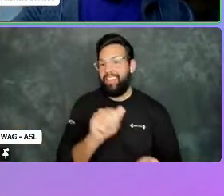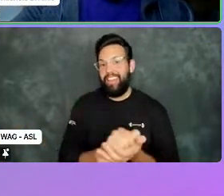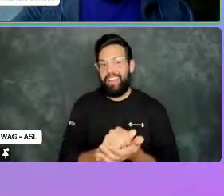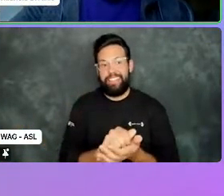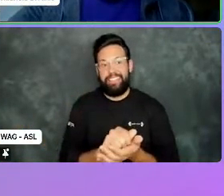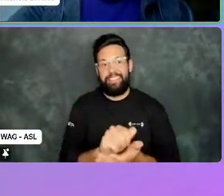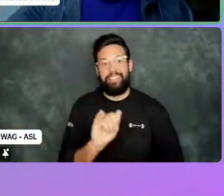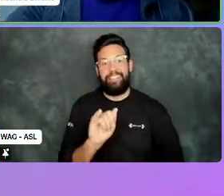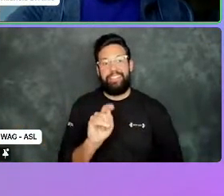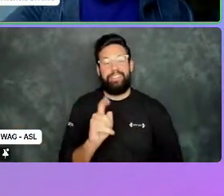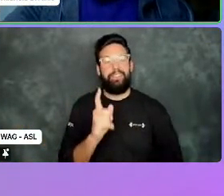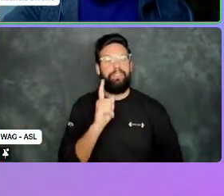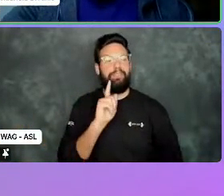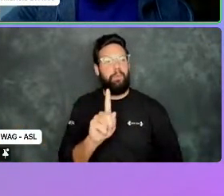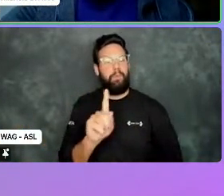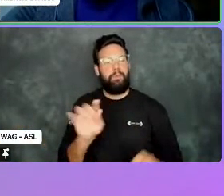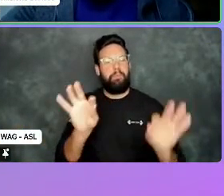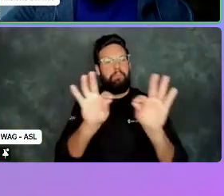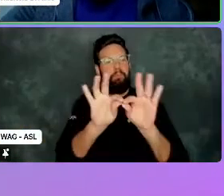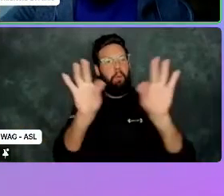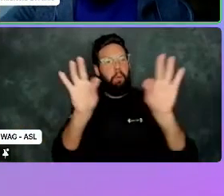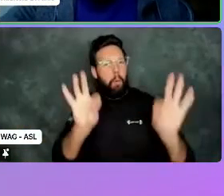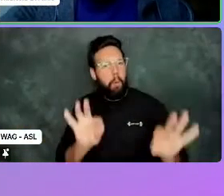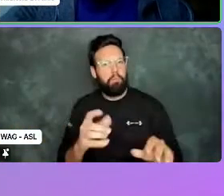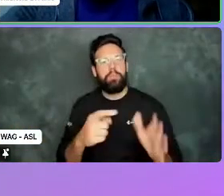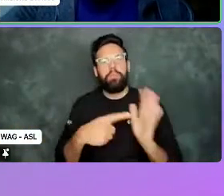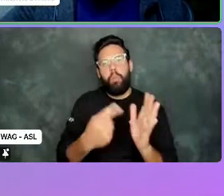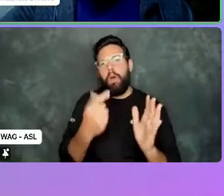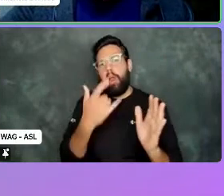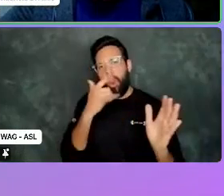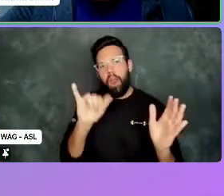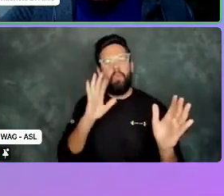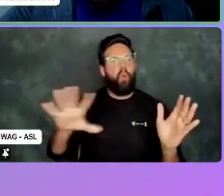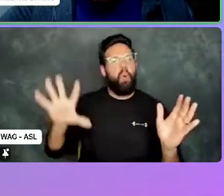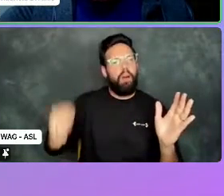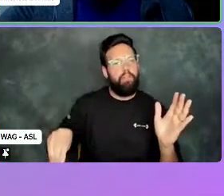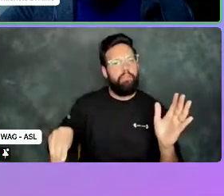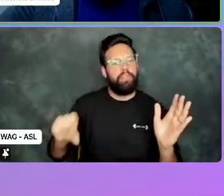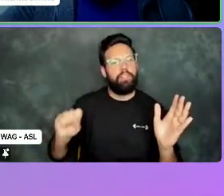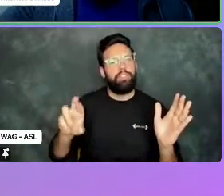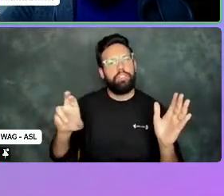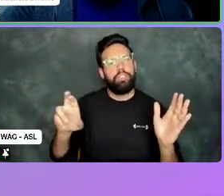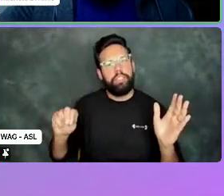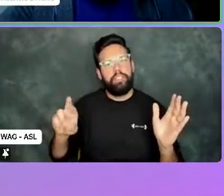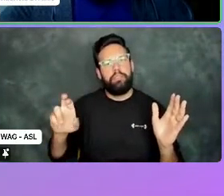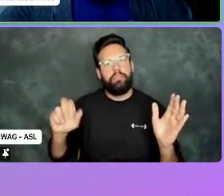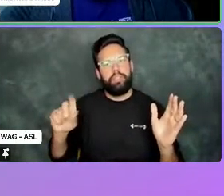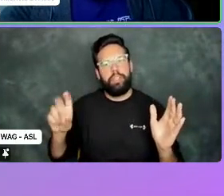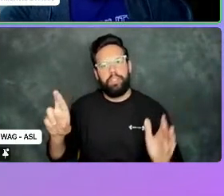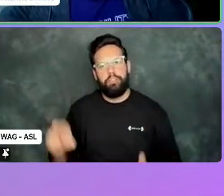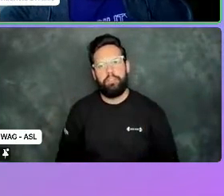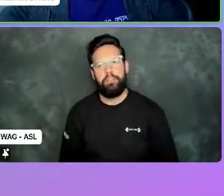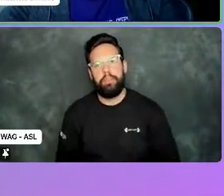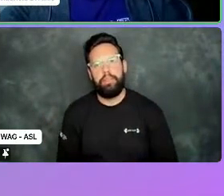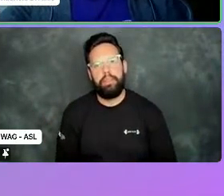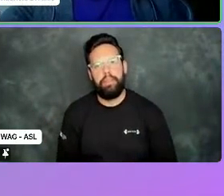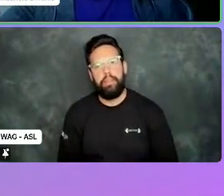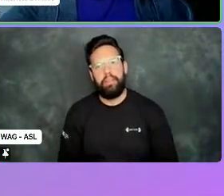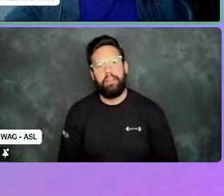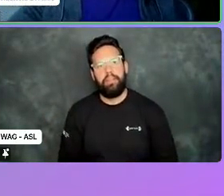technology using role equal status. OK. So that's pretty much it for interacting with the form.